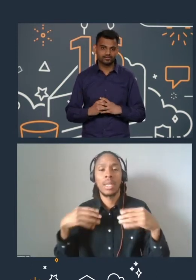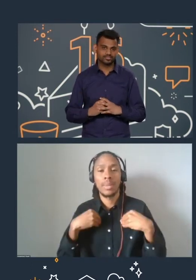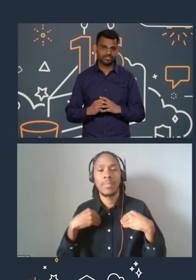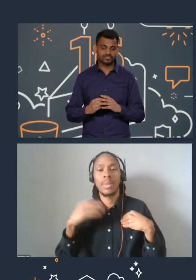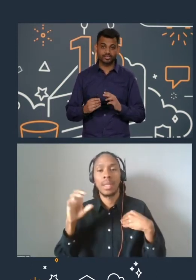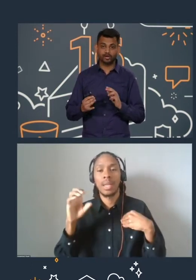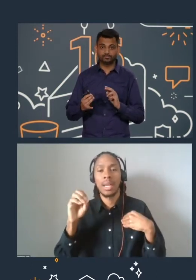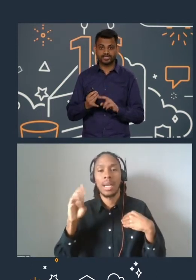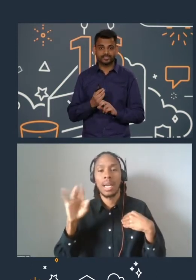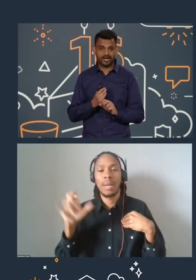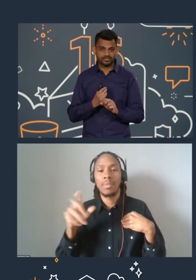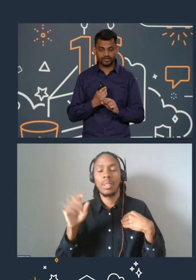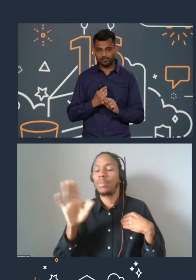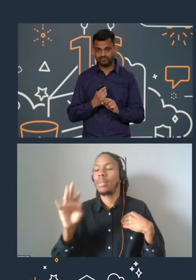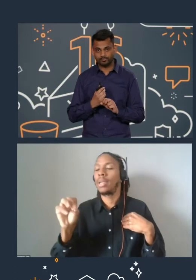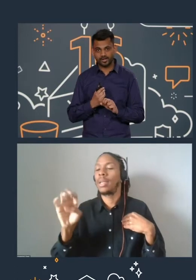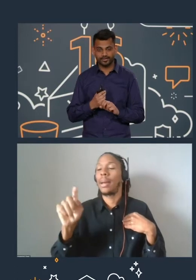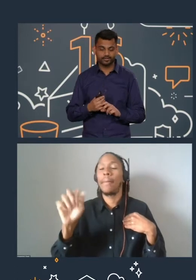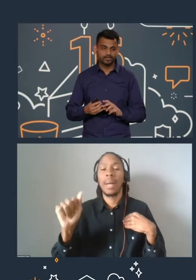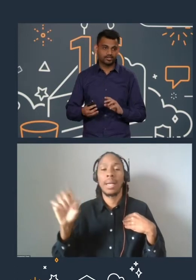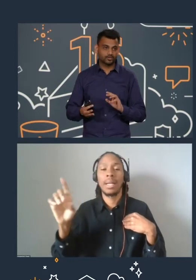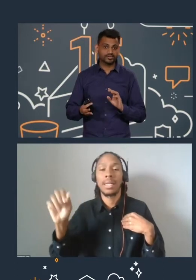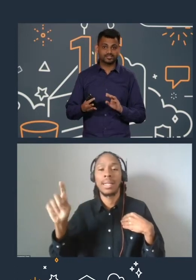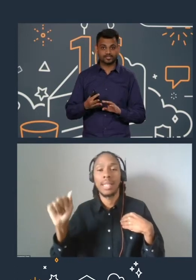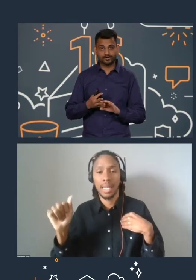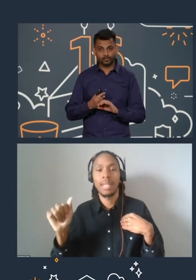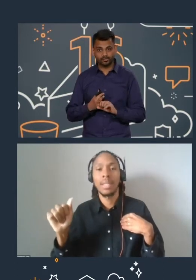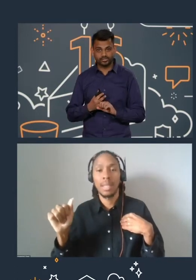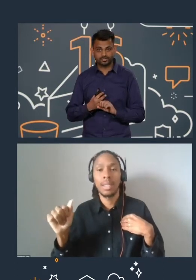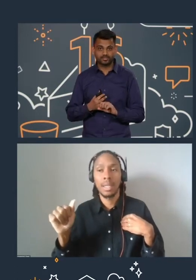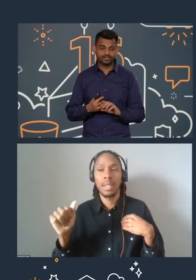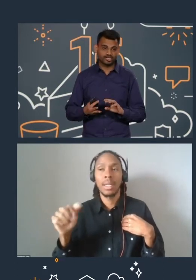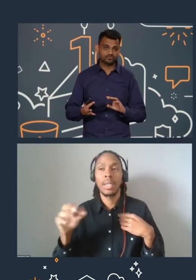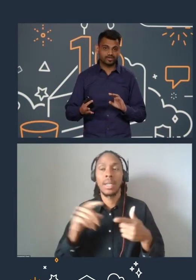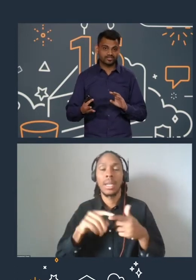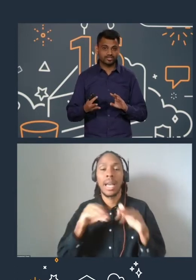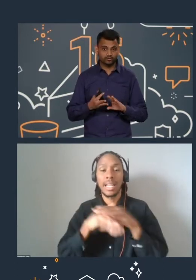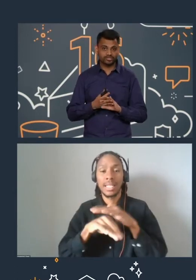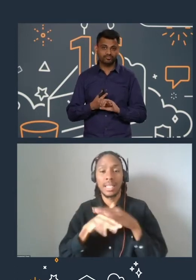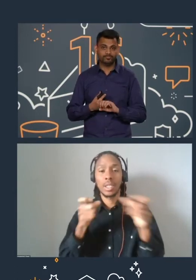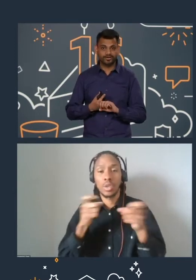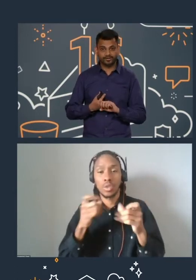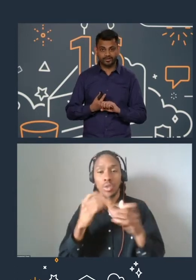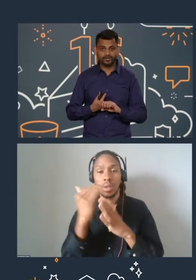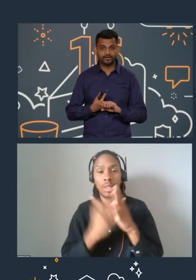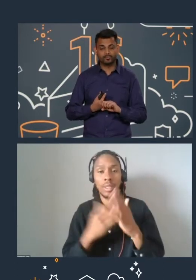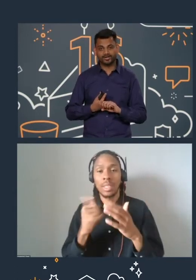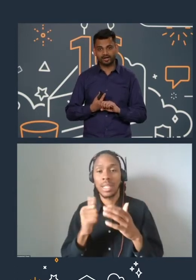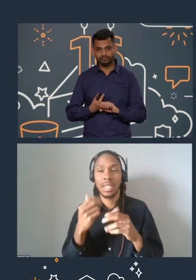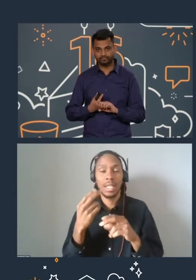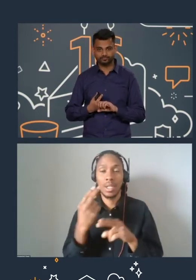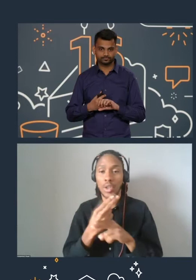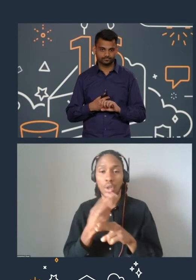such as any object tags that you may have applied, your access control list, as well as any user-defined metadata that you might have.